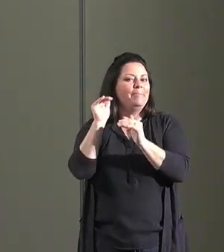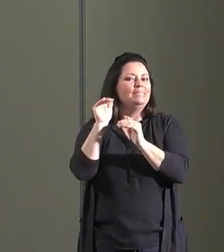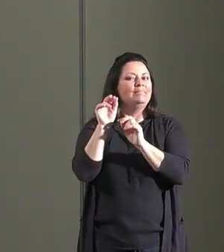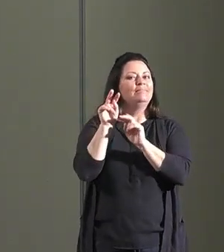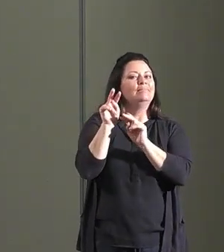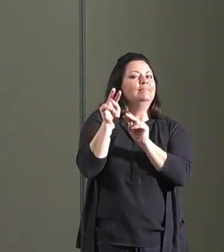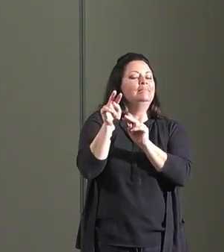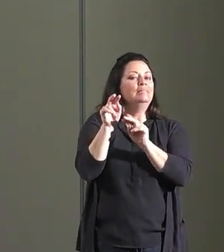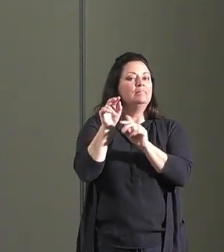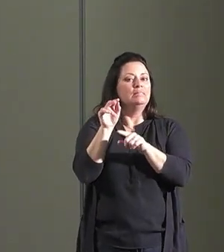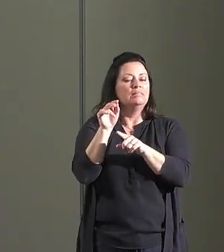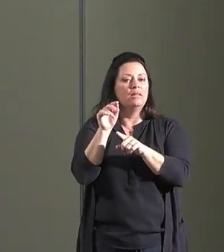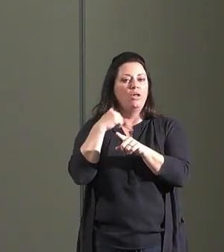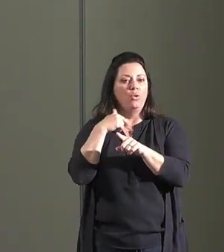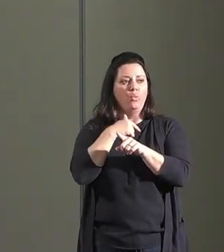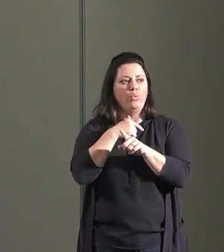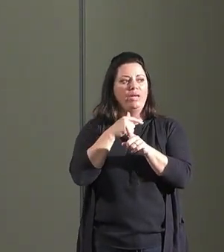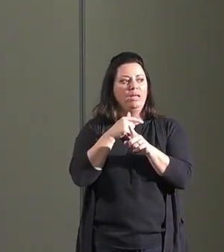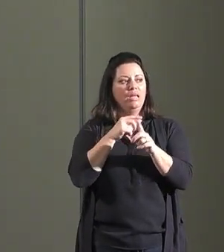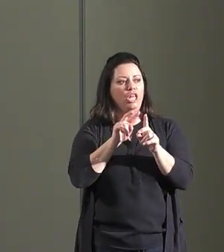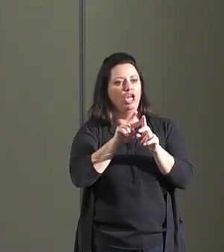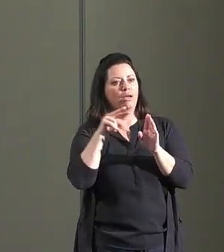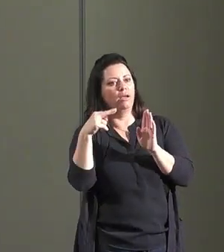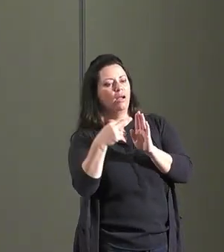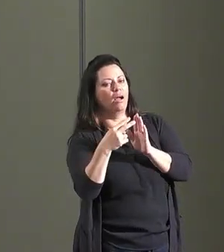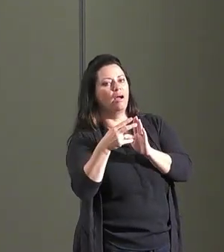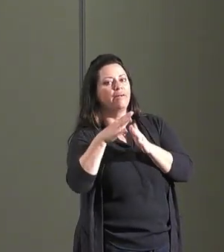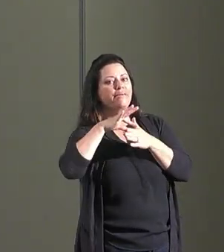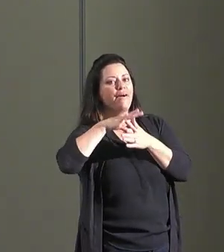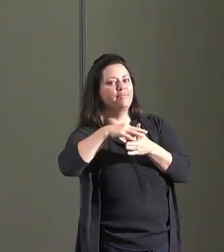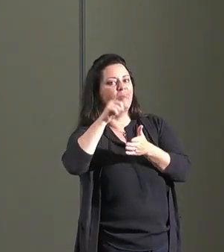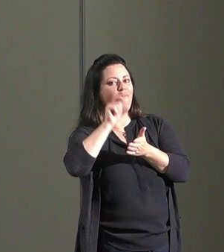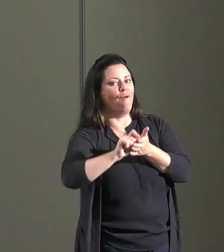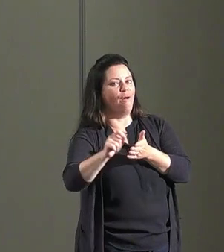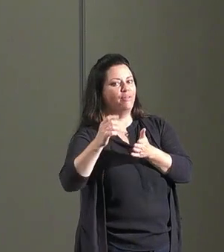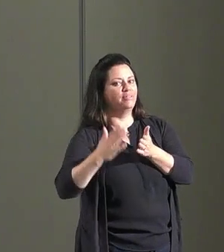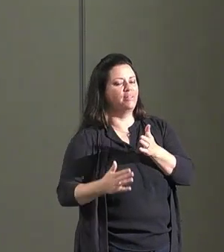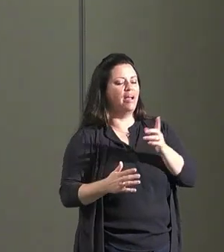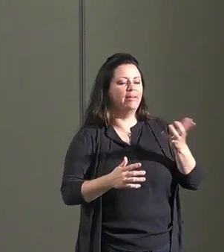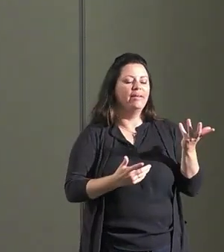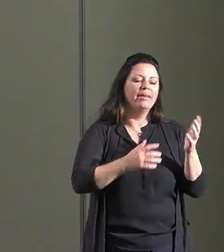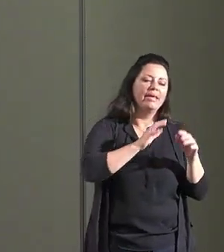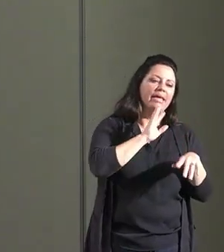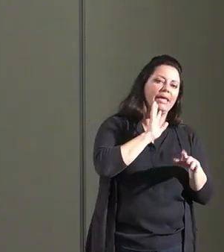get to the content author side of things. It is one thing to influence designers that build